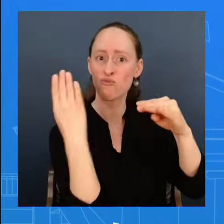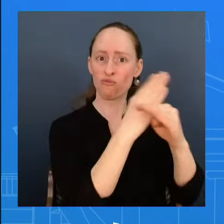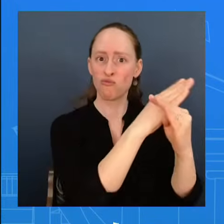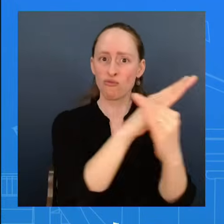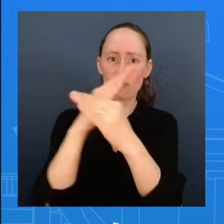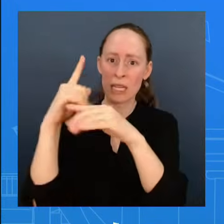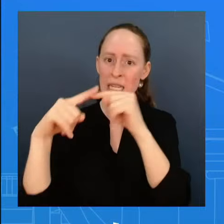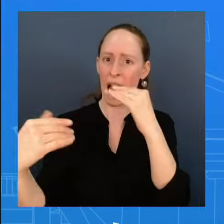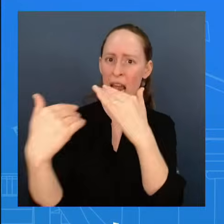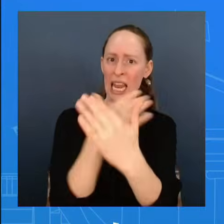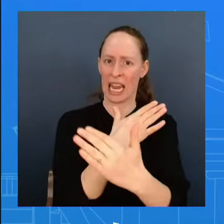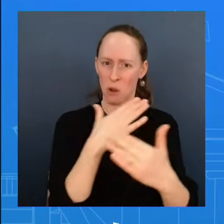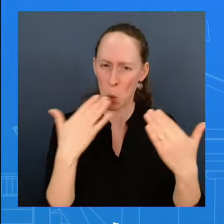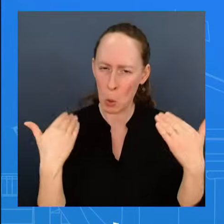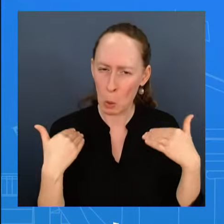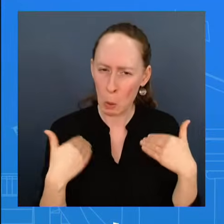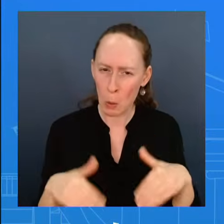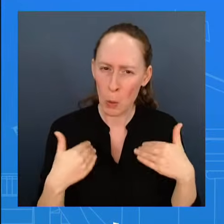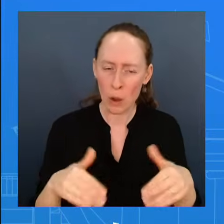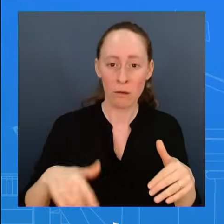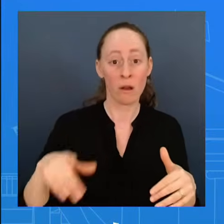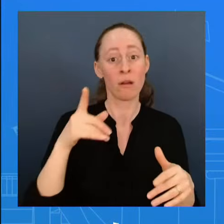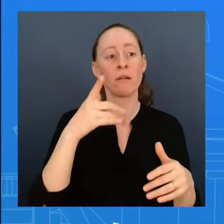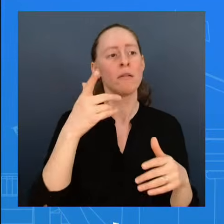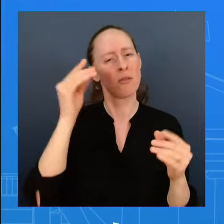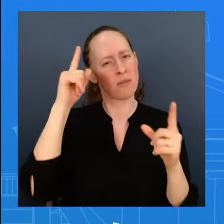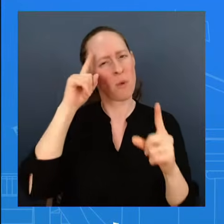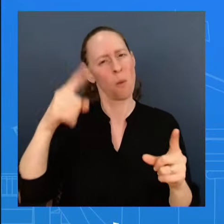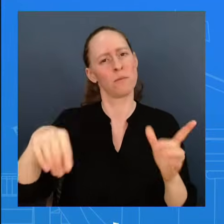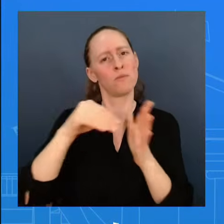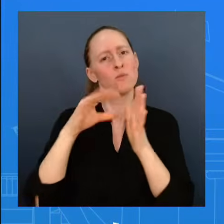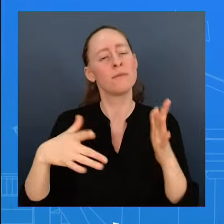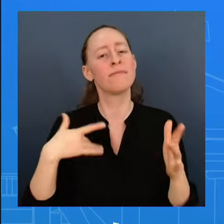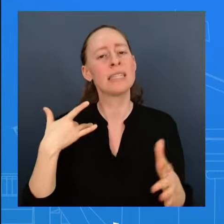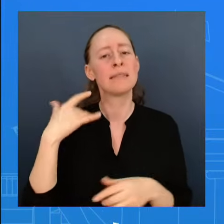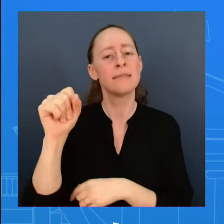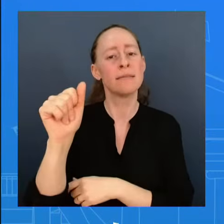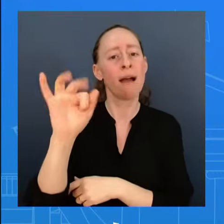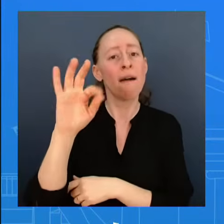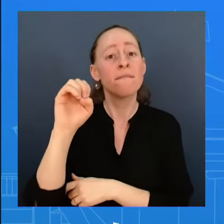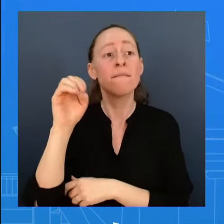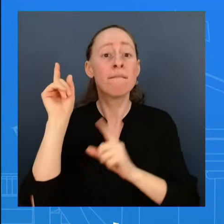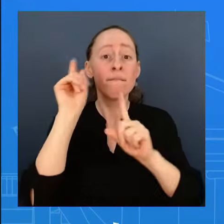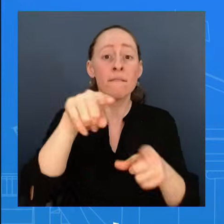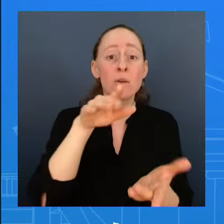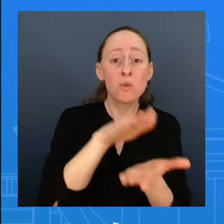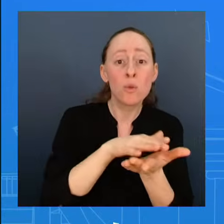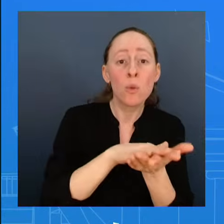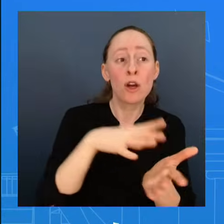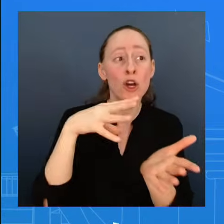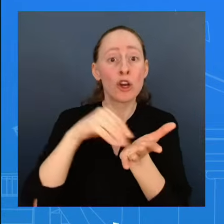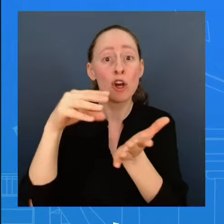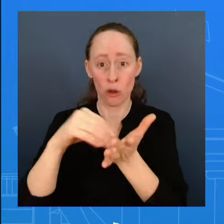They have the right to learn. They have to ri- -- the right to do this without dis- -- disruption. And they have a right to feel safe on campus.